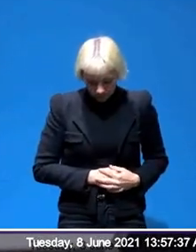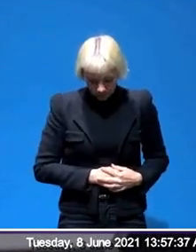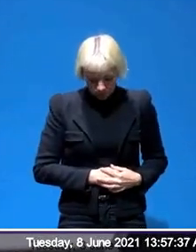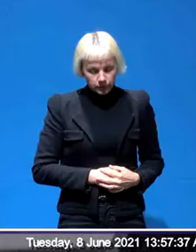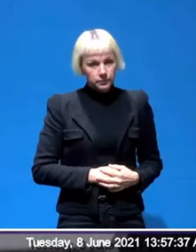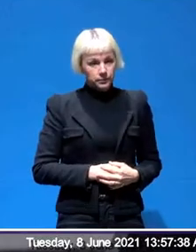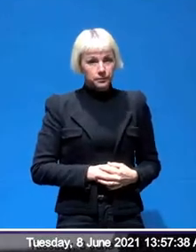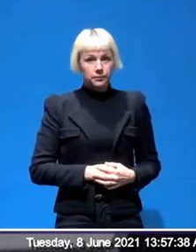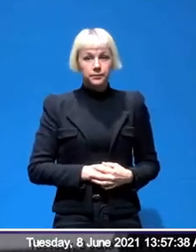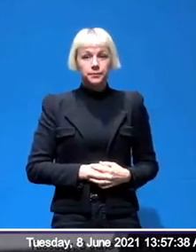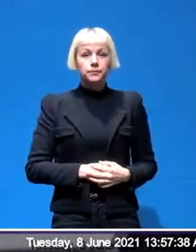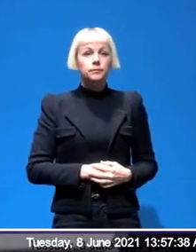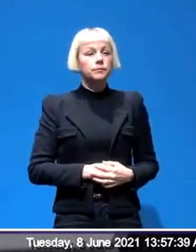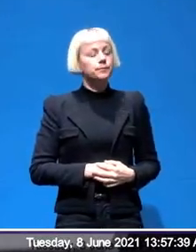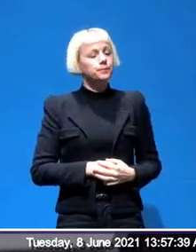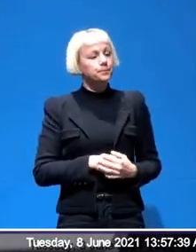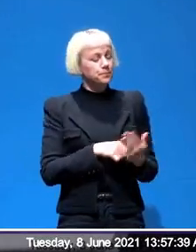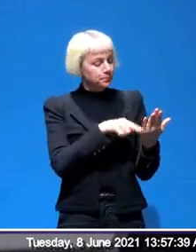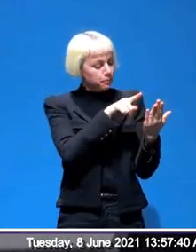That is a RiskMan incident report.